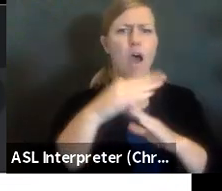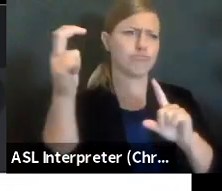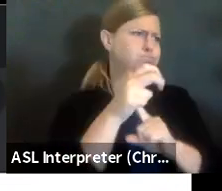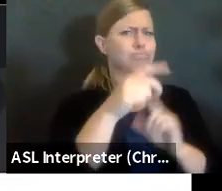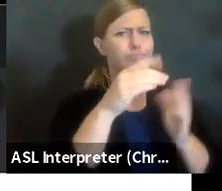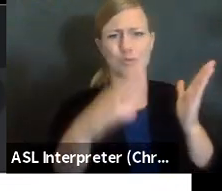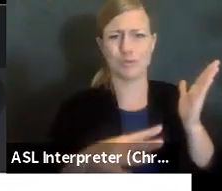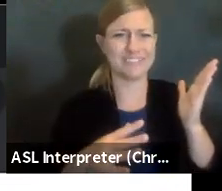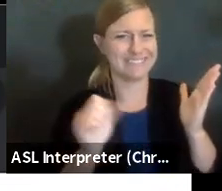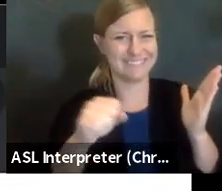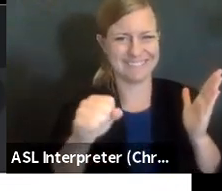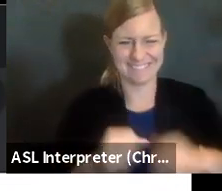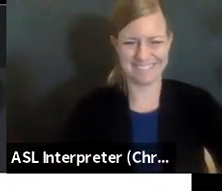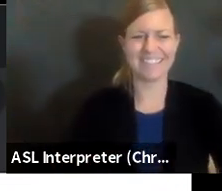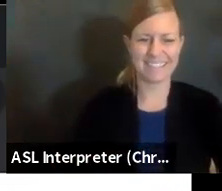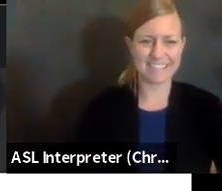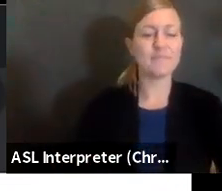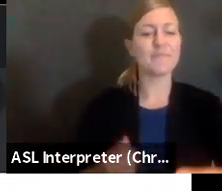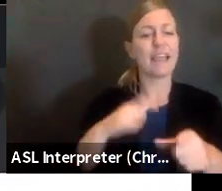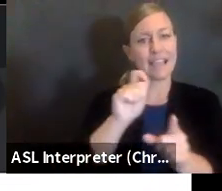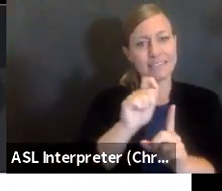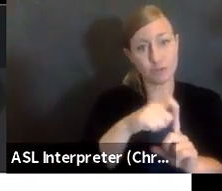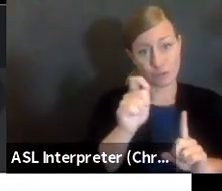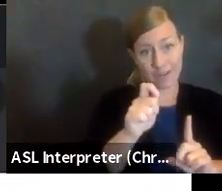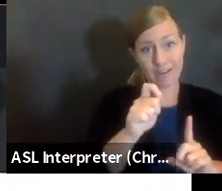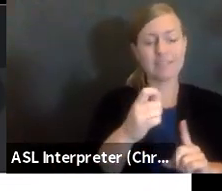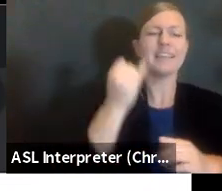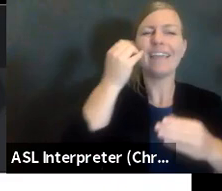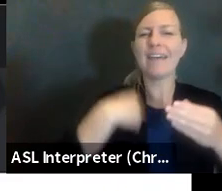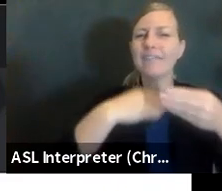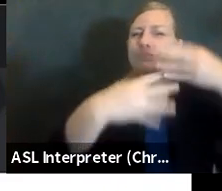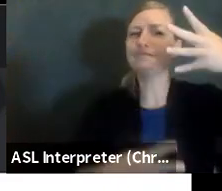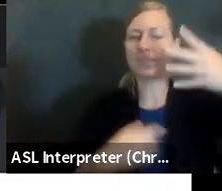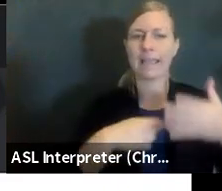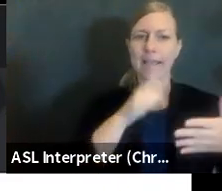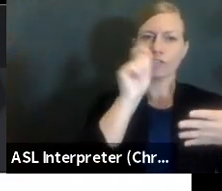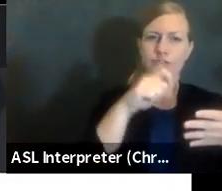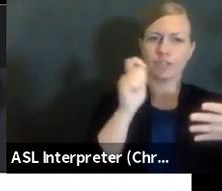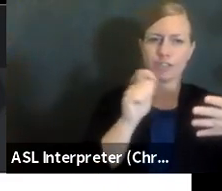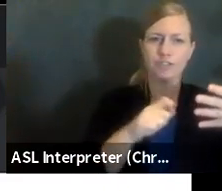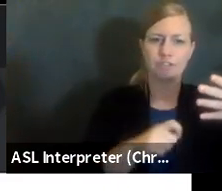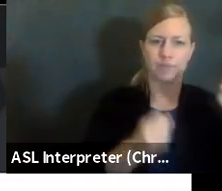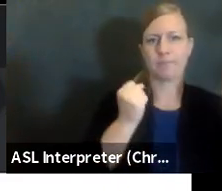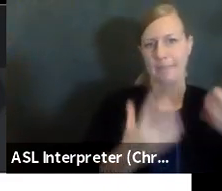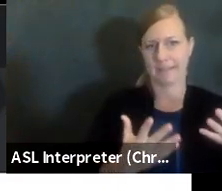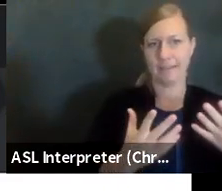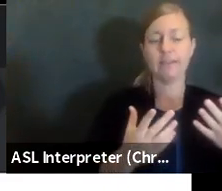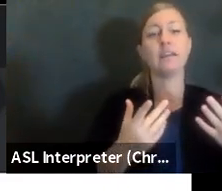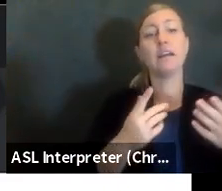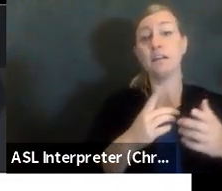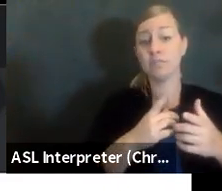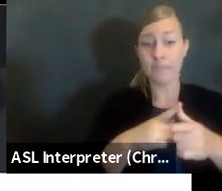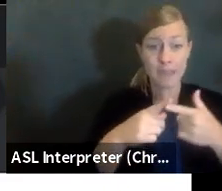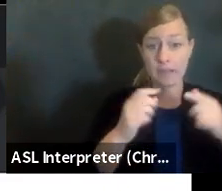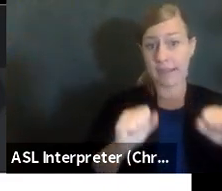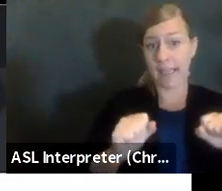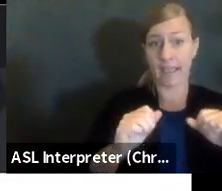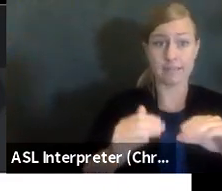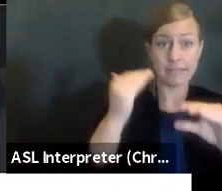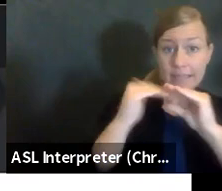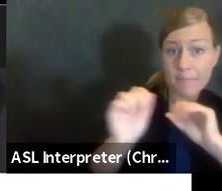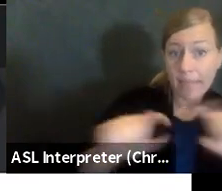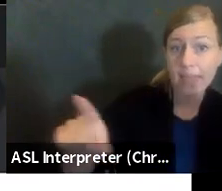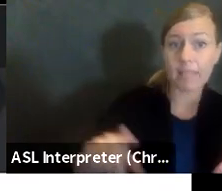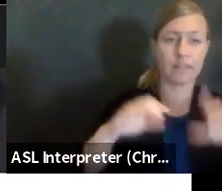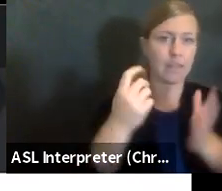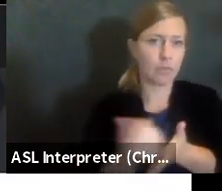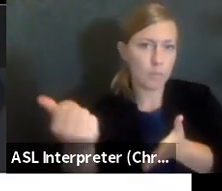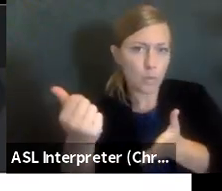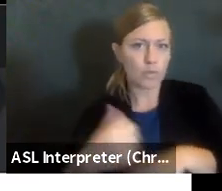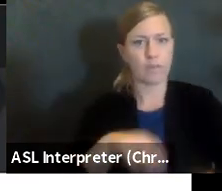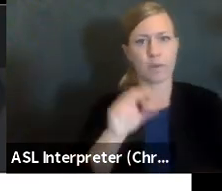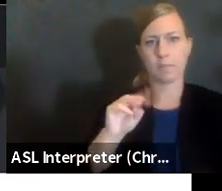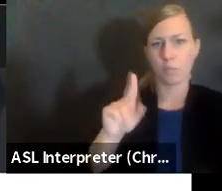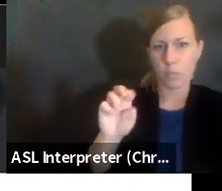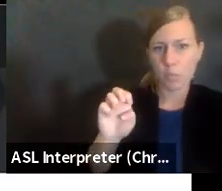ESD 112 - Katherine Livick: And I can select him with a checkbox. And if I had a lot of students here I can select multiple and then I could email those students, remove them, or mute them using that menu.